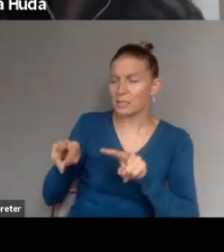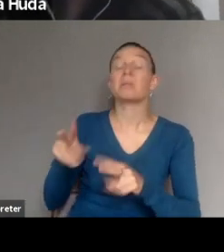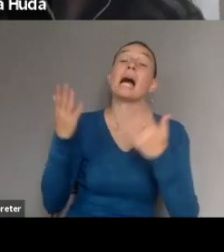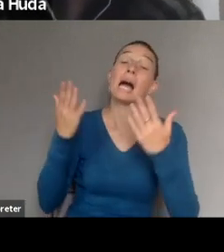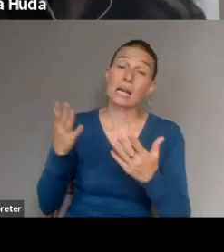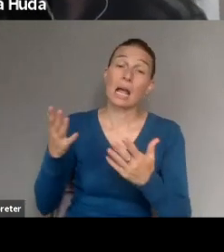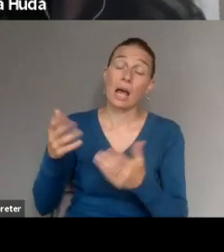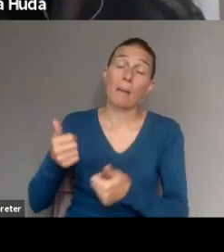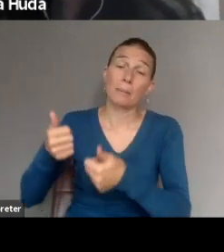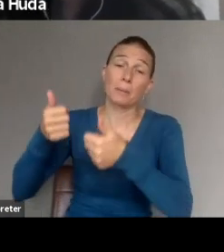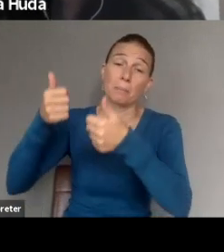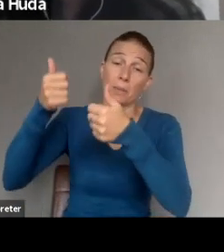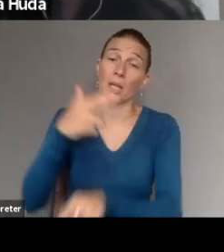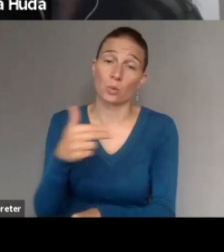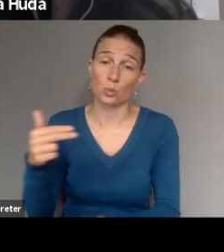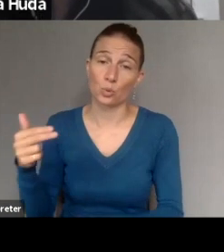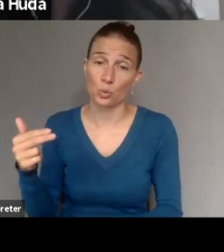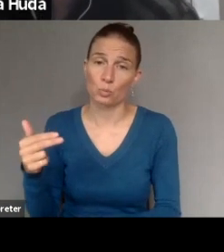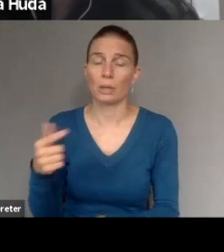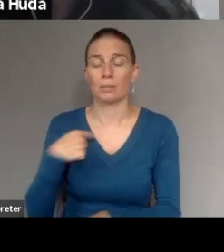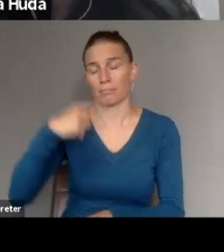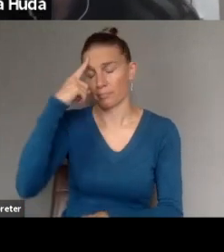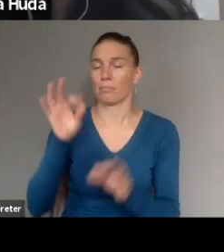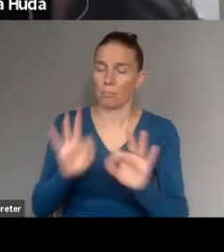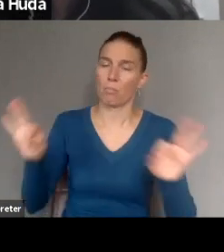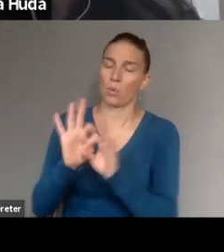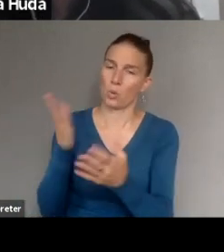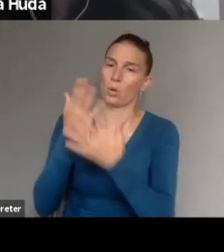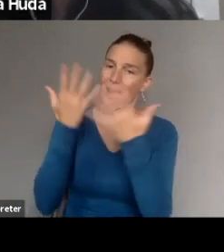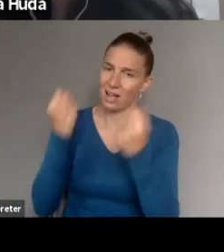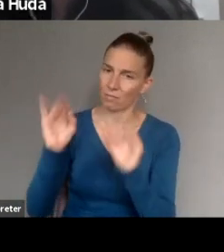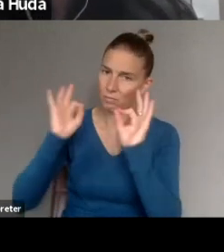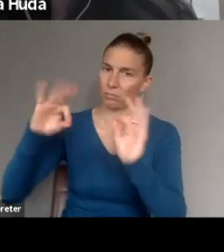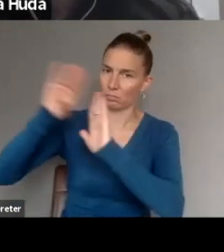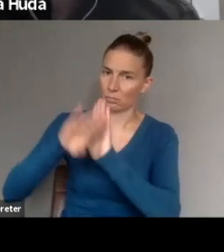And the last recommendation is to engage with DPOs at the local level.